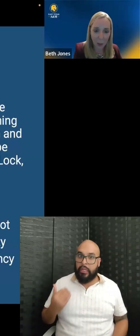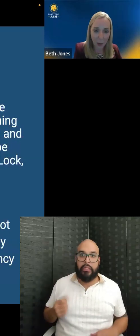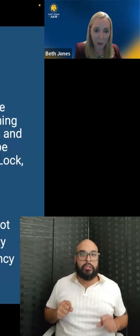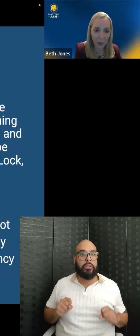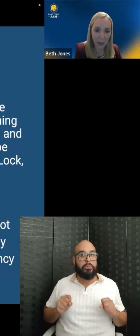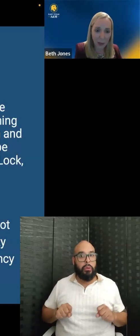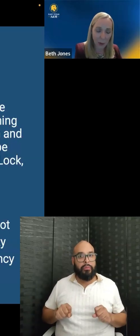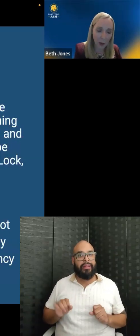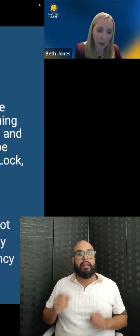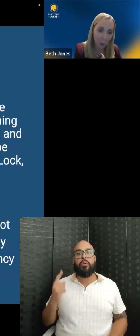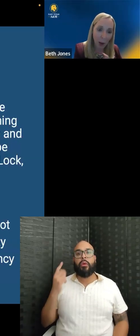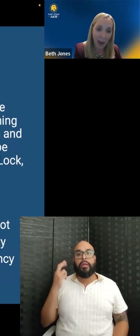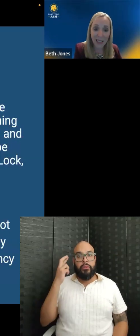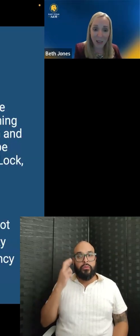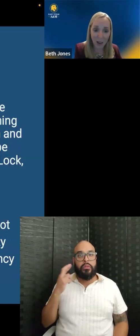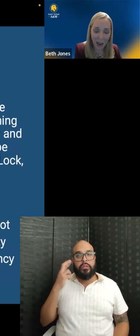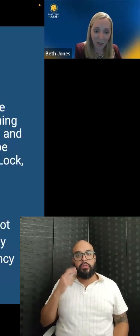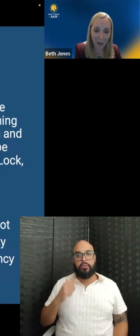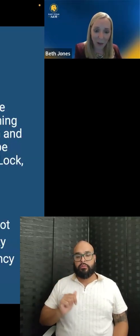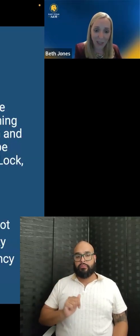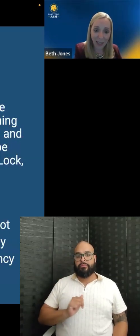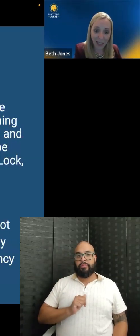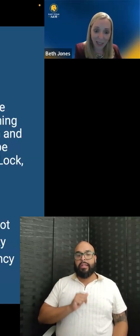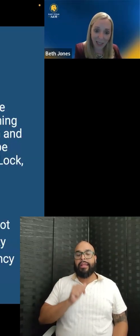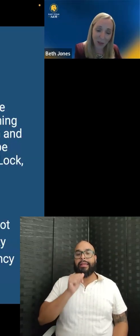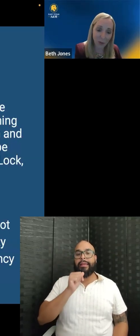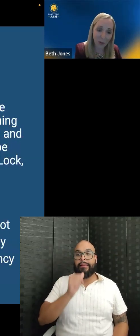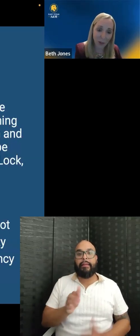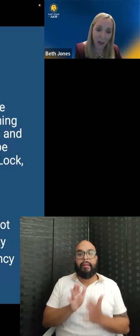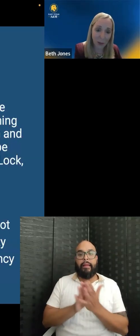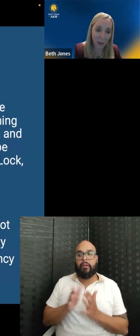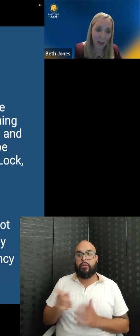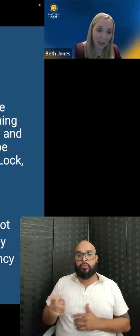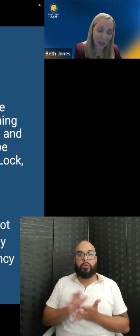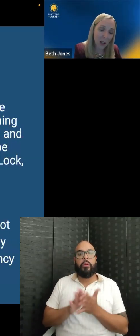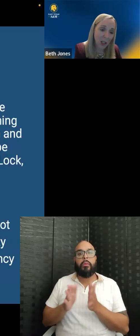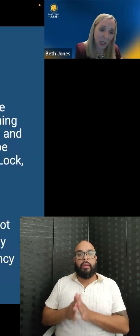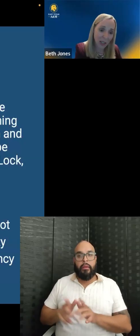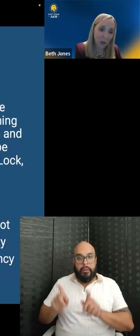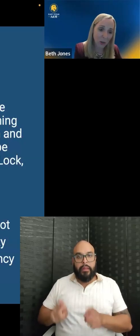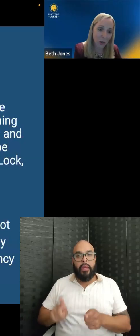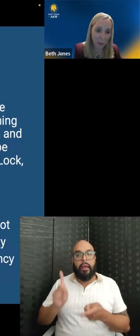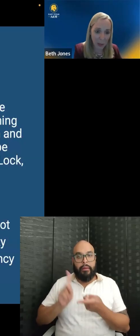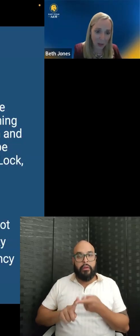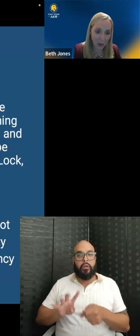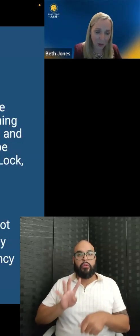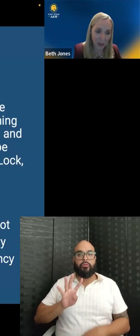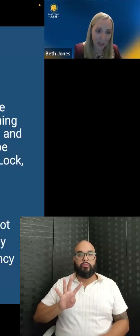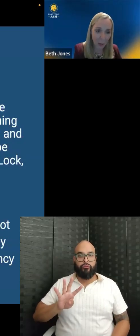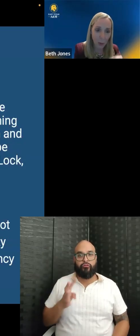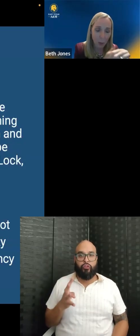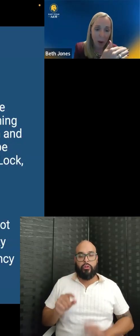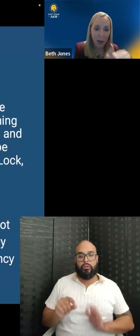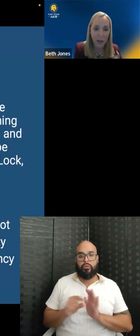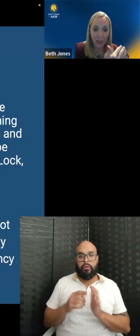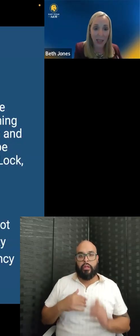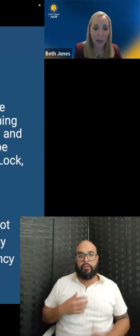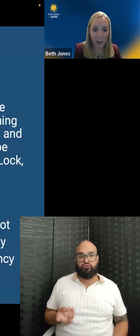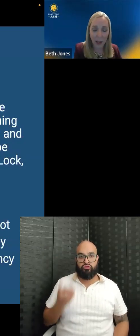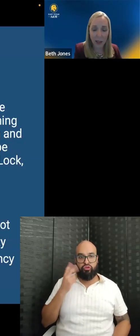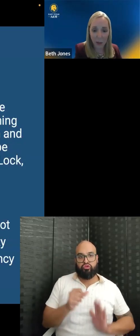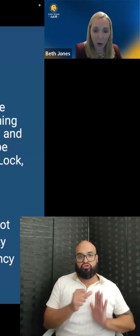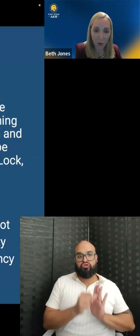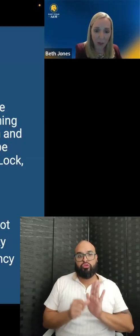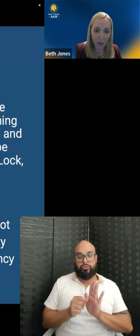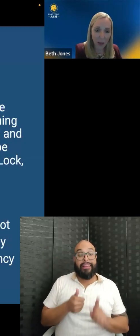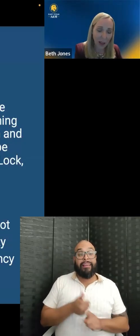And that's one of the reasons why I did not have her tested until 4th grade, because she had two strabismus surgeries that were delayed because of COVID.